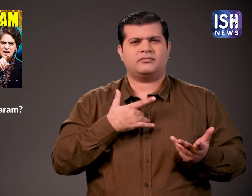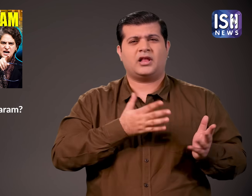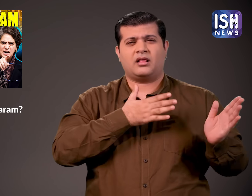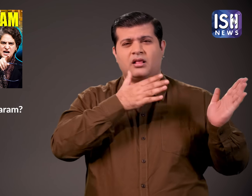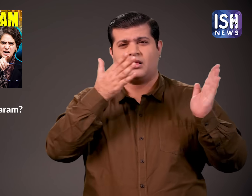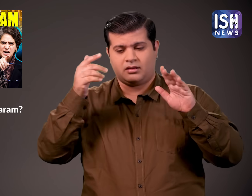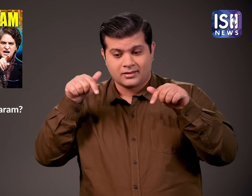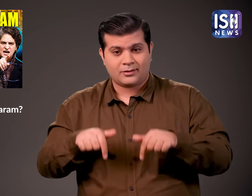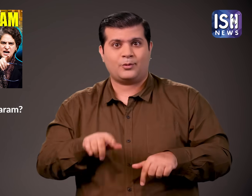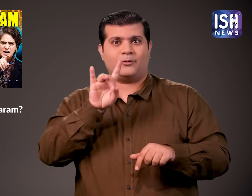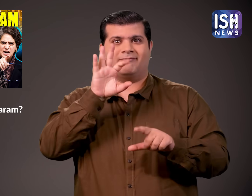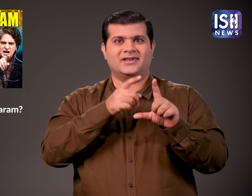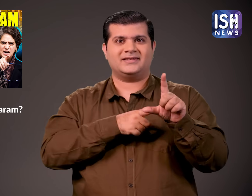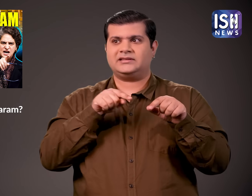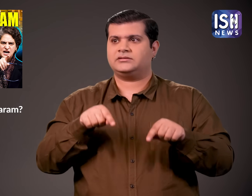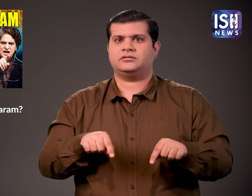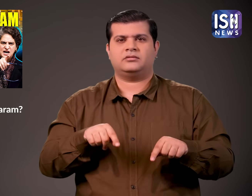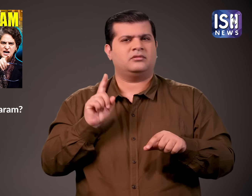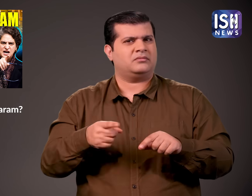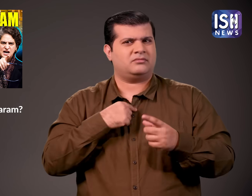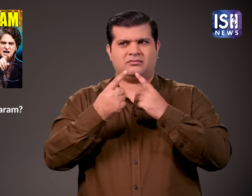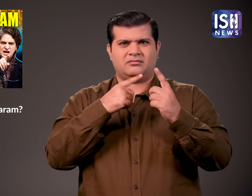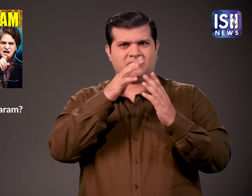As the song completes 150 years, the occasion has revived discussions